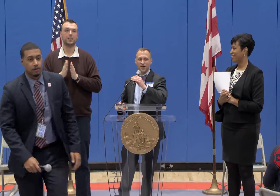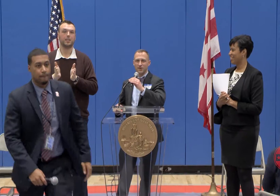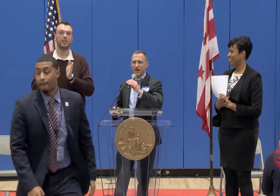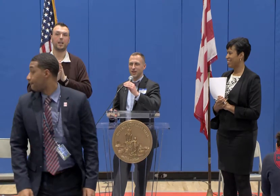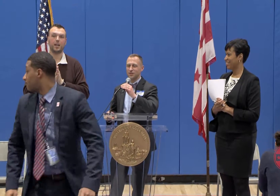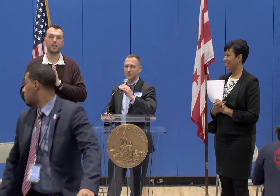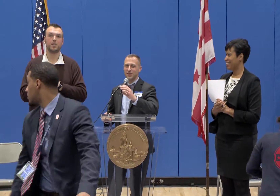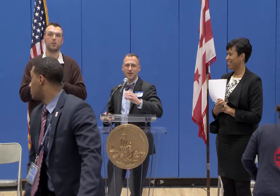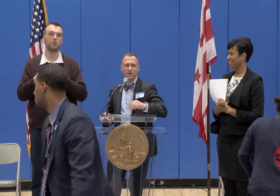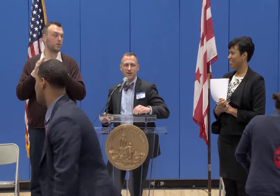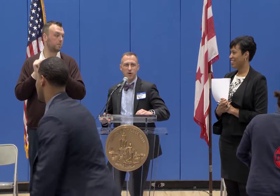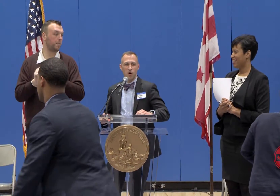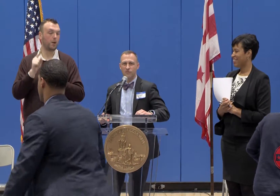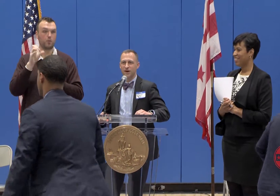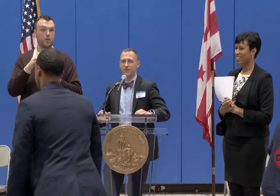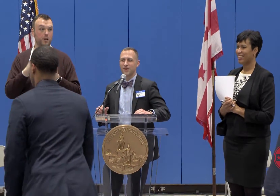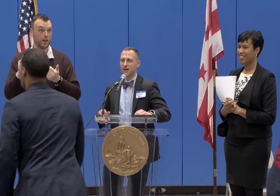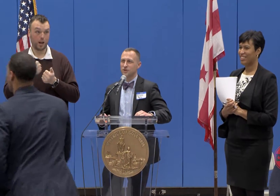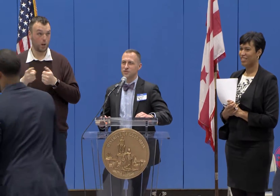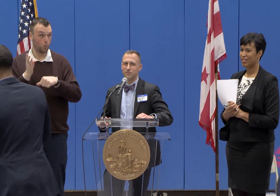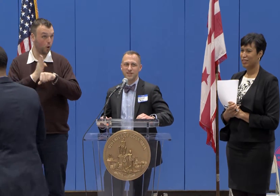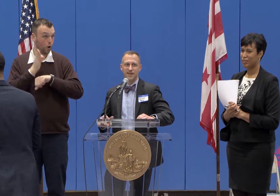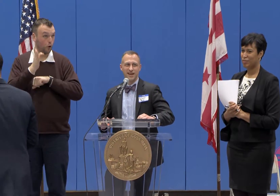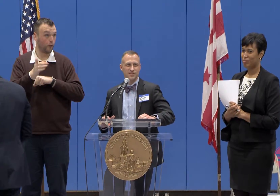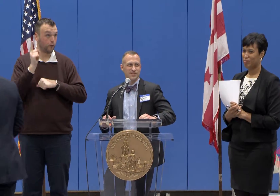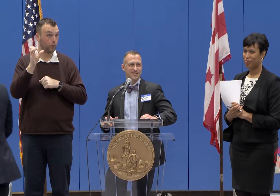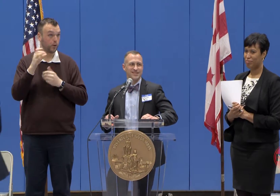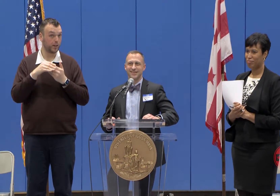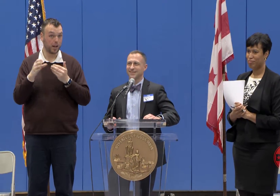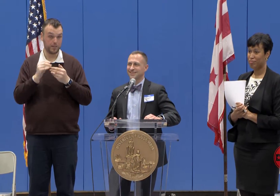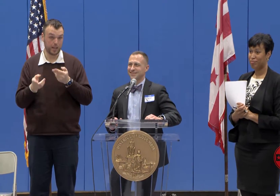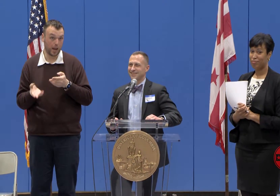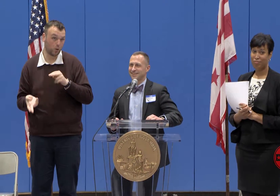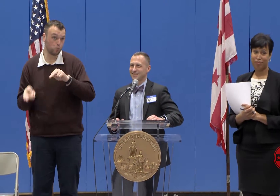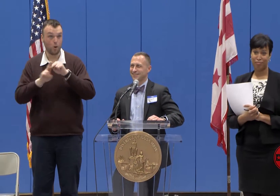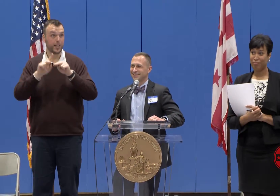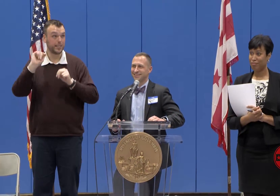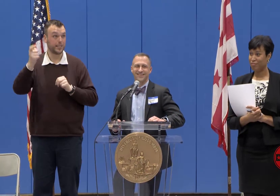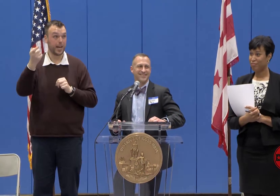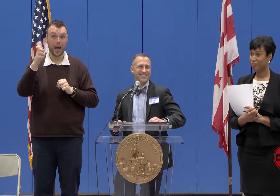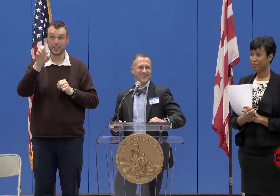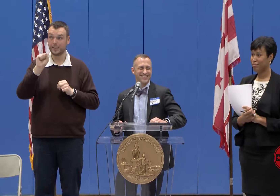HUNDRED DOLLARS. DID ANYBODY GO OVER A HUNDRED DOLLARS AND RAISE TAXES?